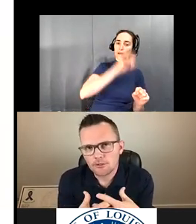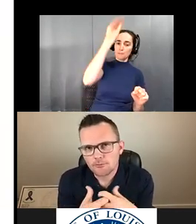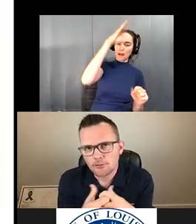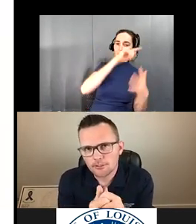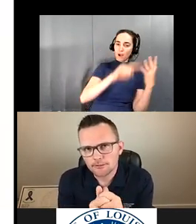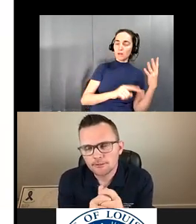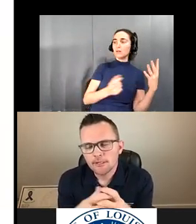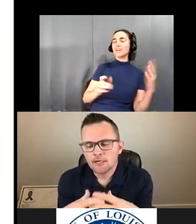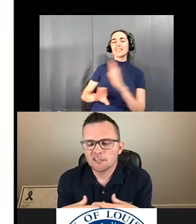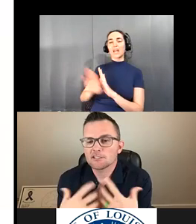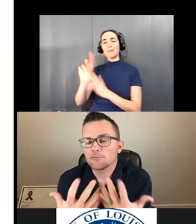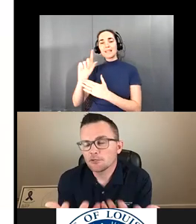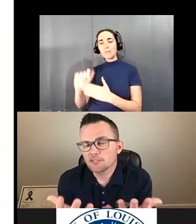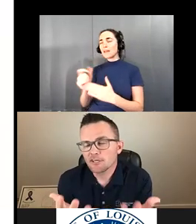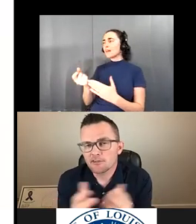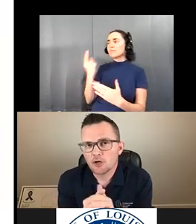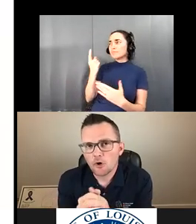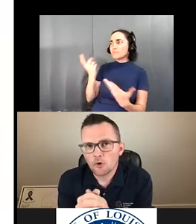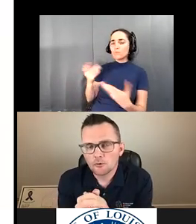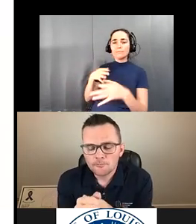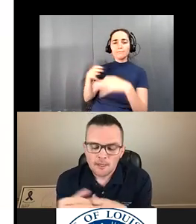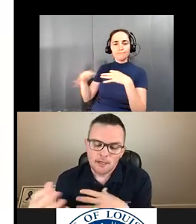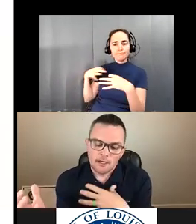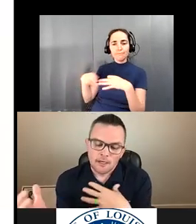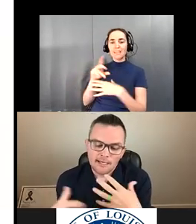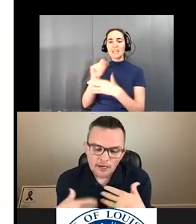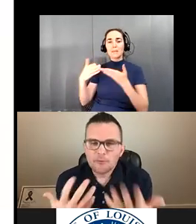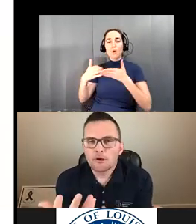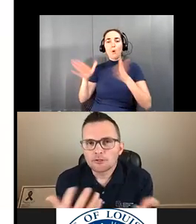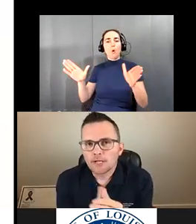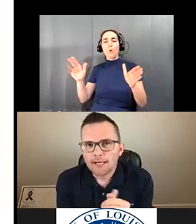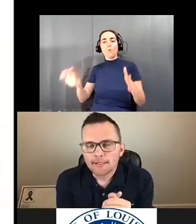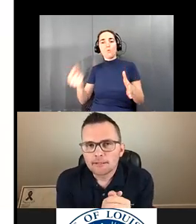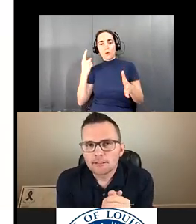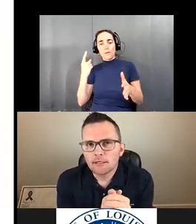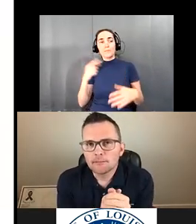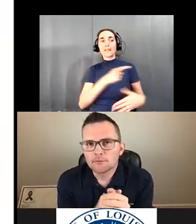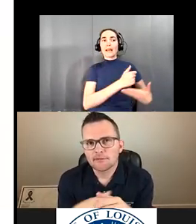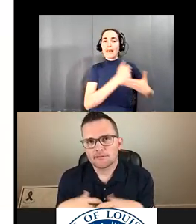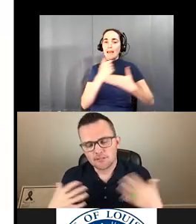15:35:18 Disabilities disabilities kind of as a whole and help them understand that some